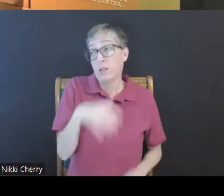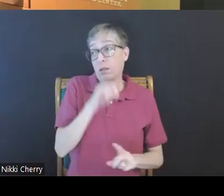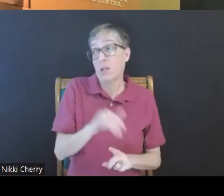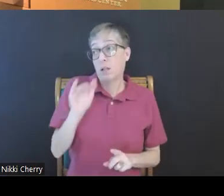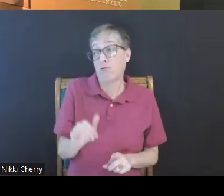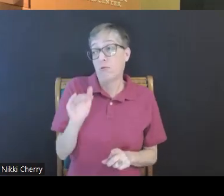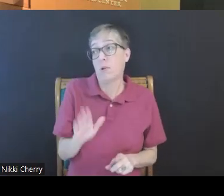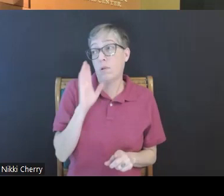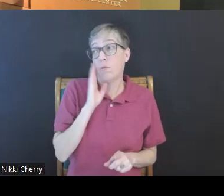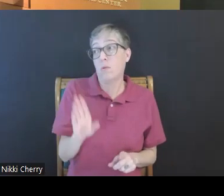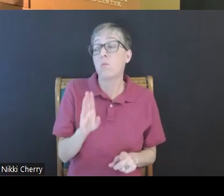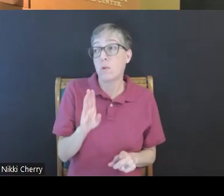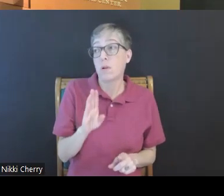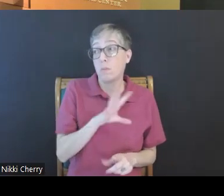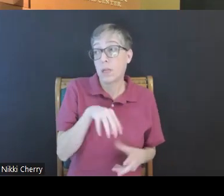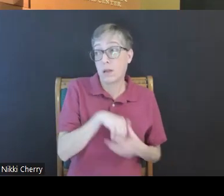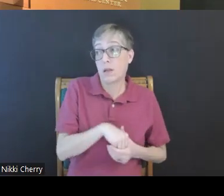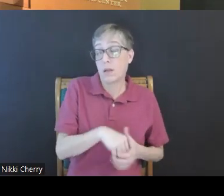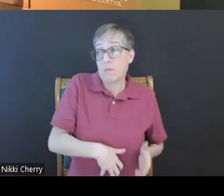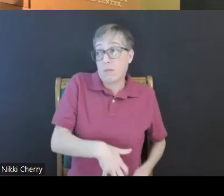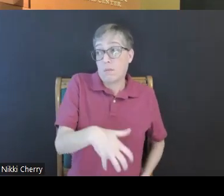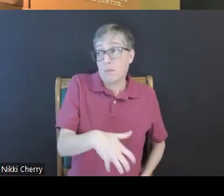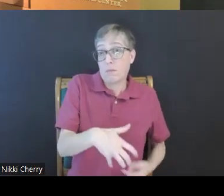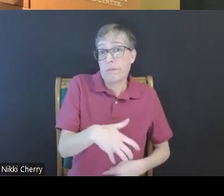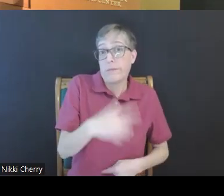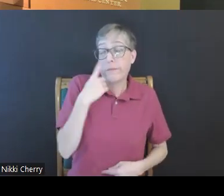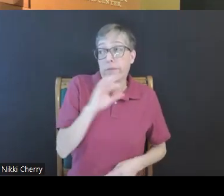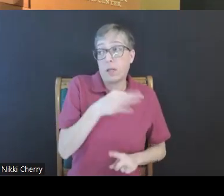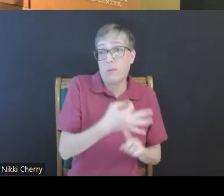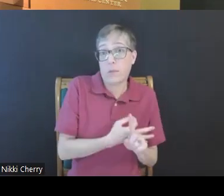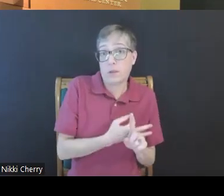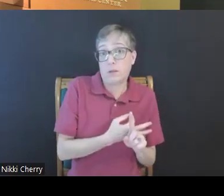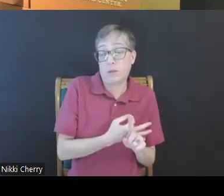nine months in Udo in an environment with a ton of stress hormones and maybe you know drugs or